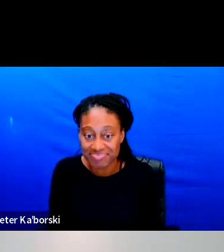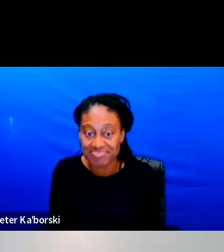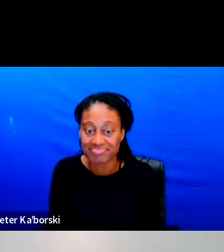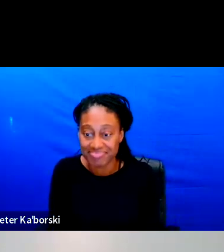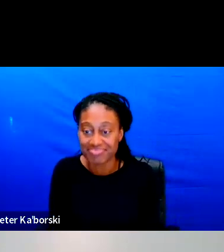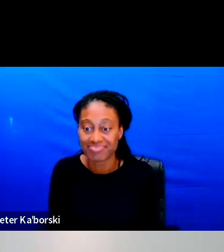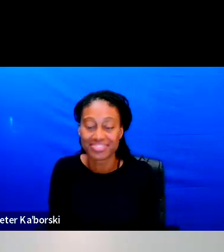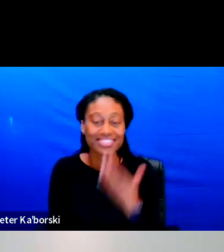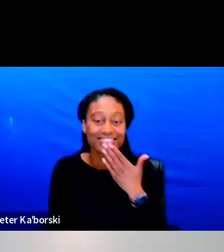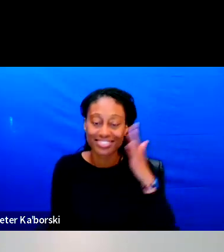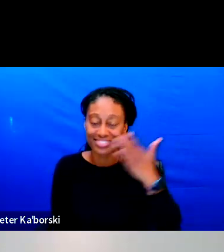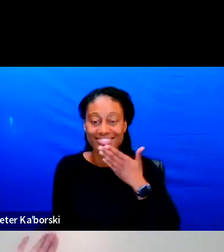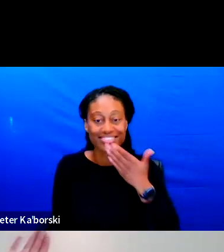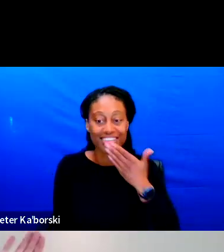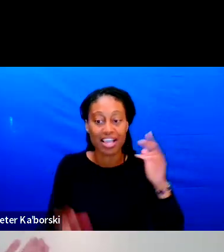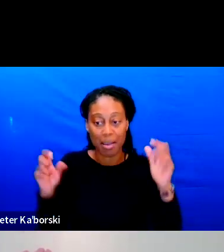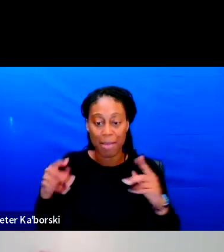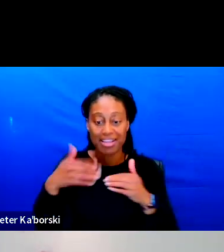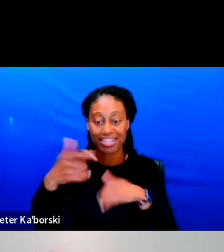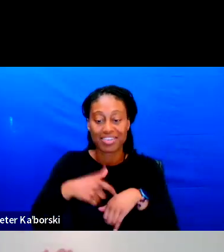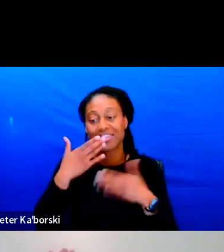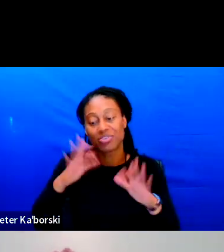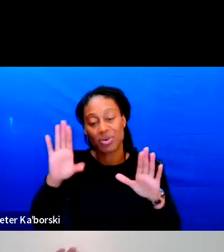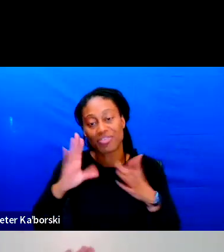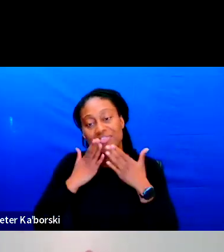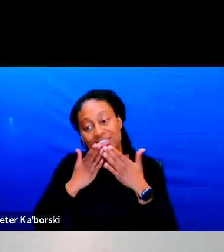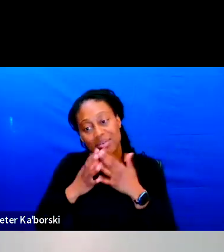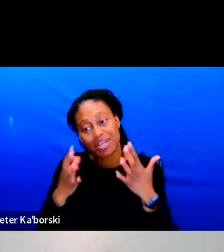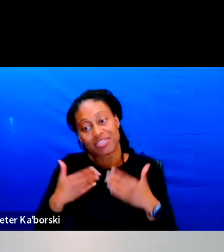Sandra McBroom: Thank you, everybody. I plan to be back. It was wonderful today. Thanks so much for having me.